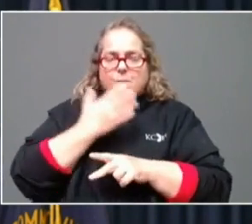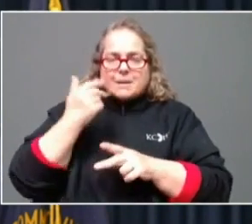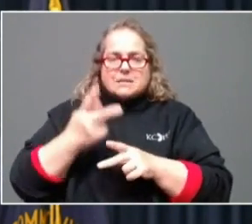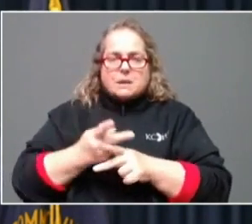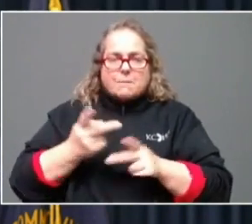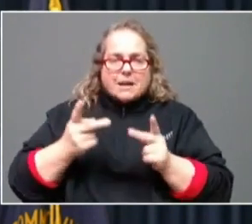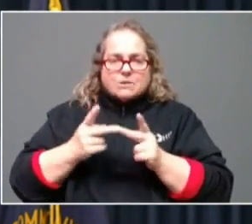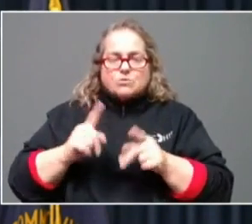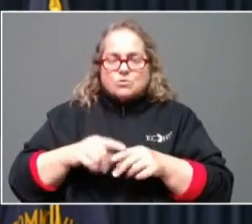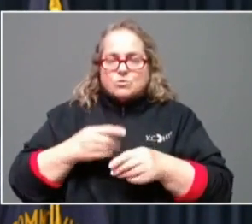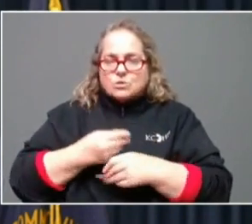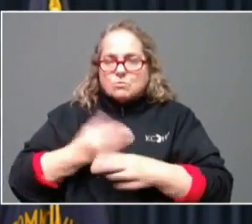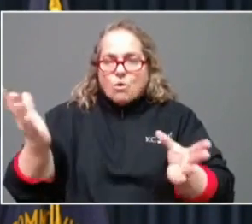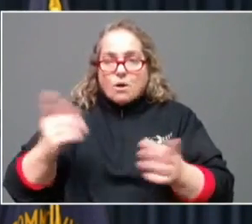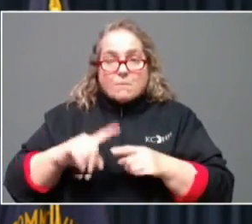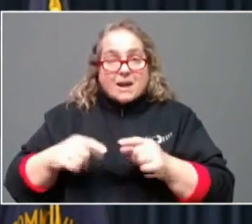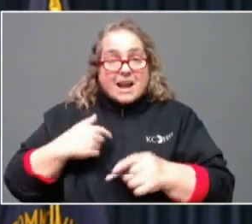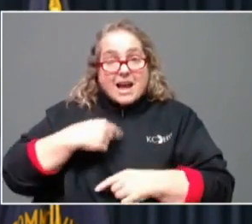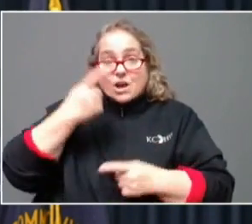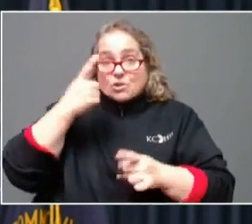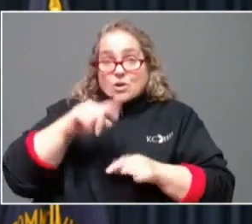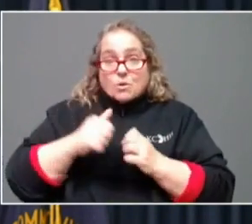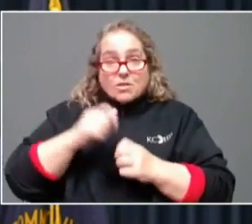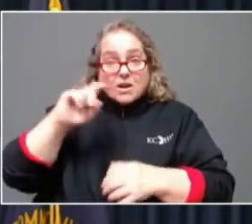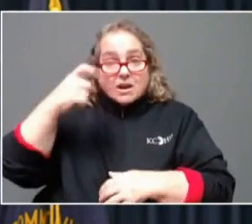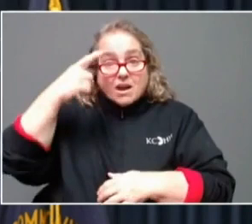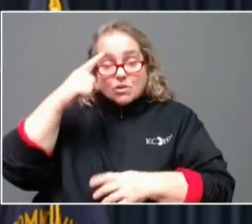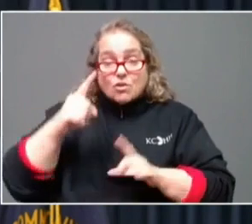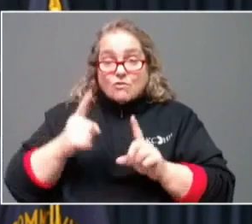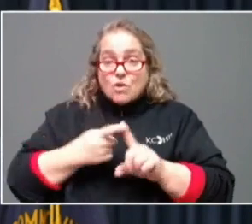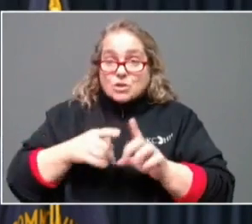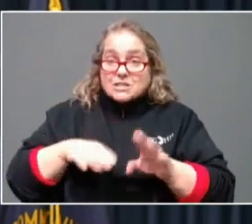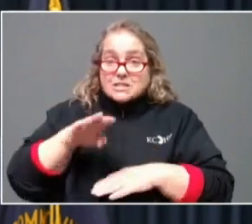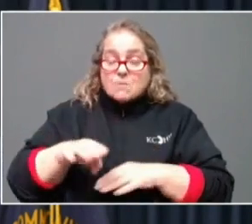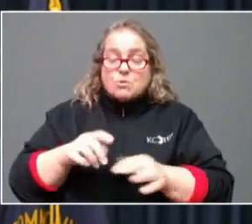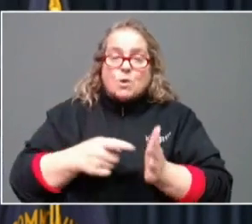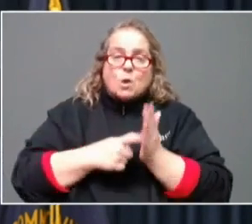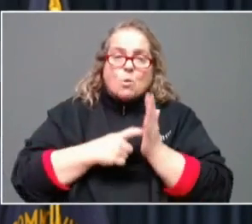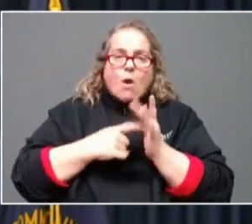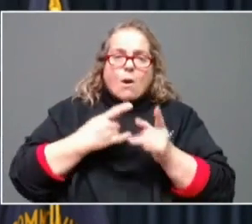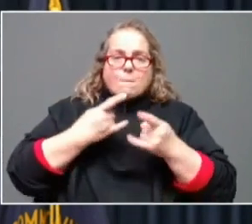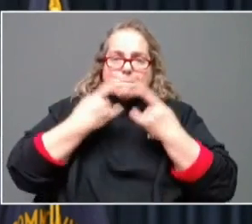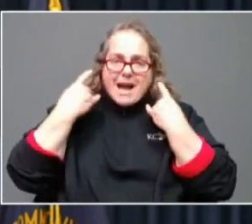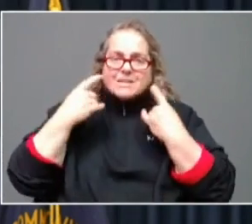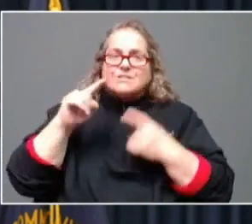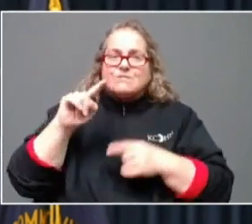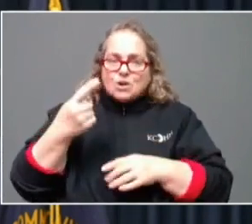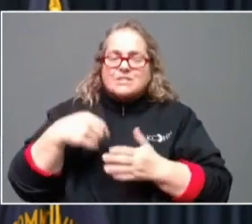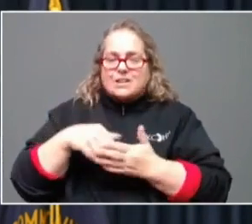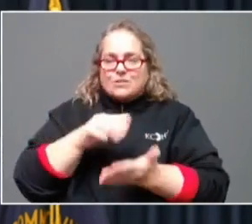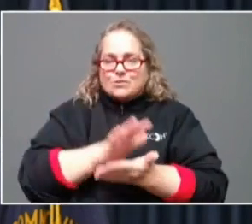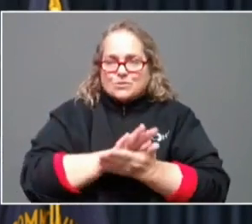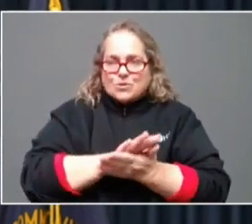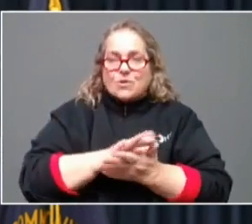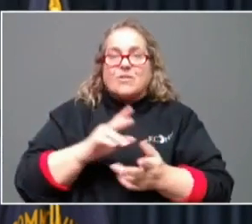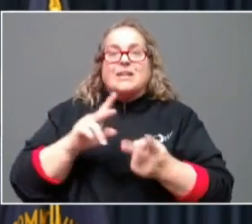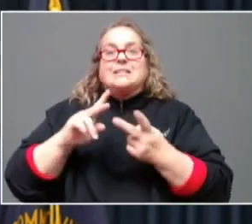agree with the governor. The first step is to require masks of any sort in the school setting. The next step then is to upgrade your mask. So I would be